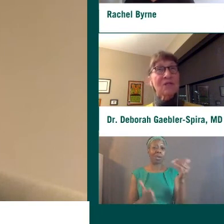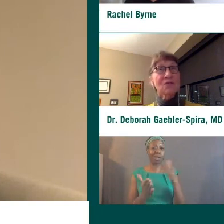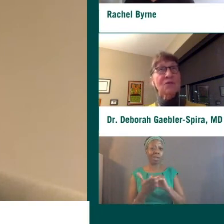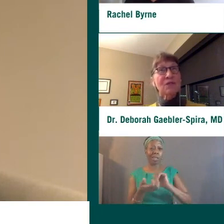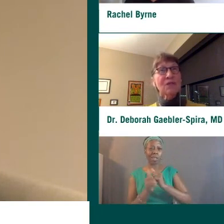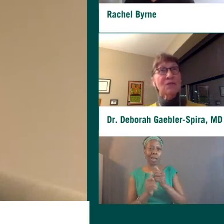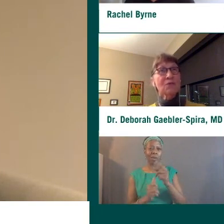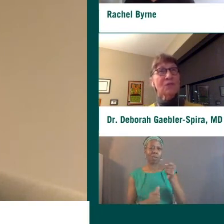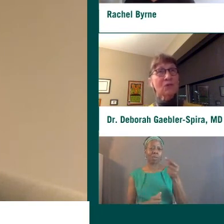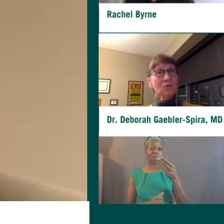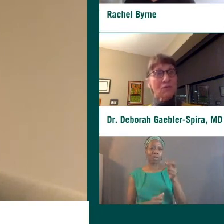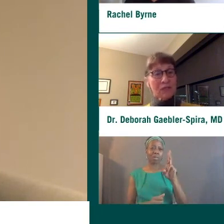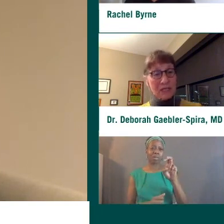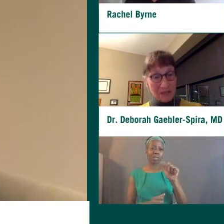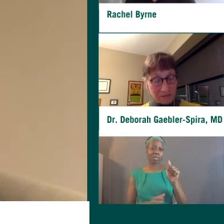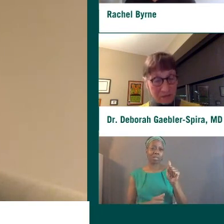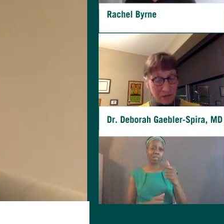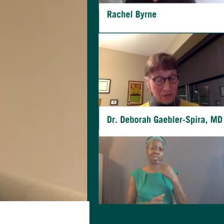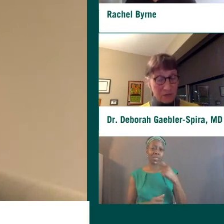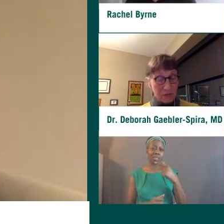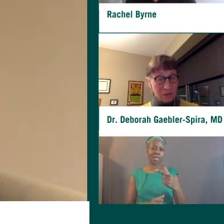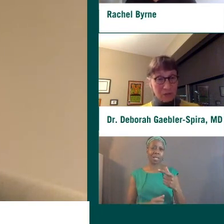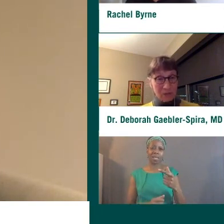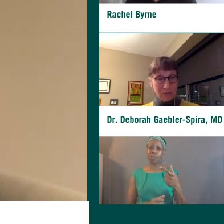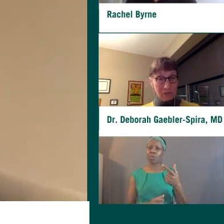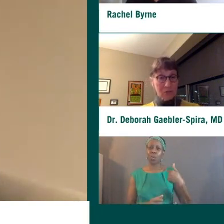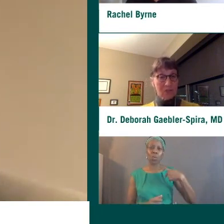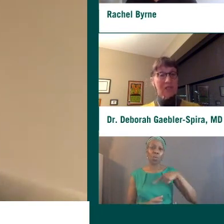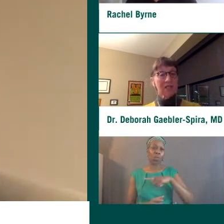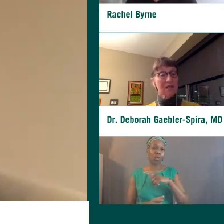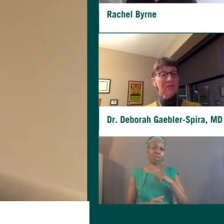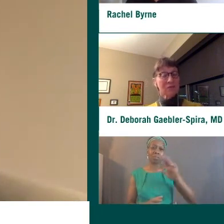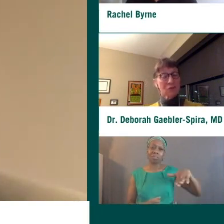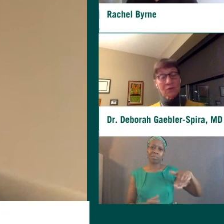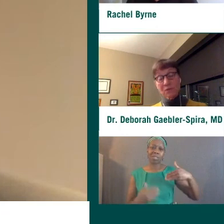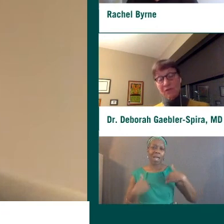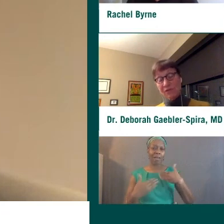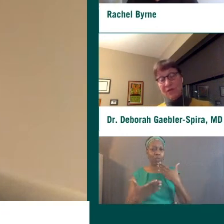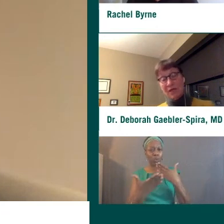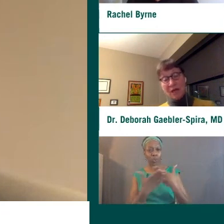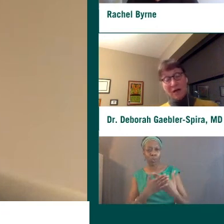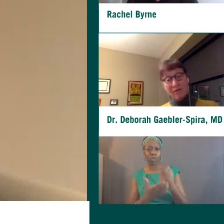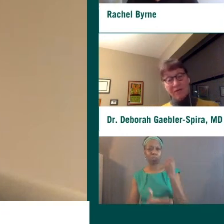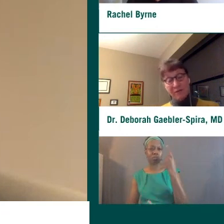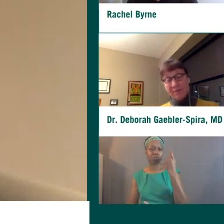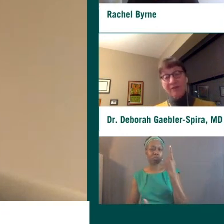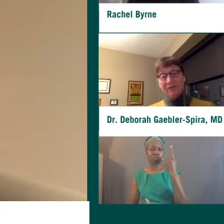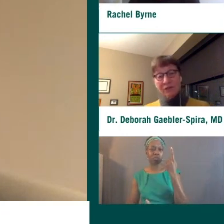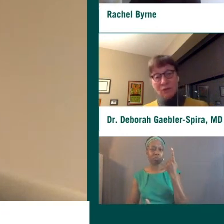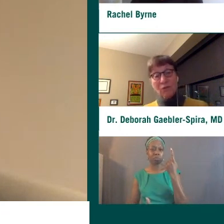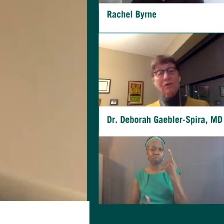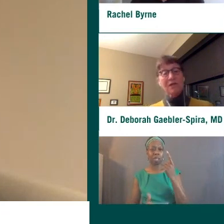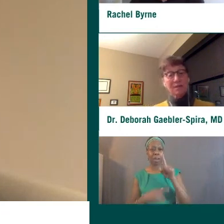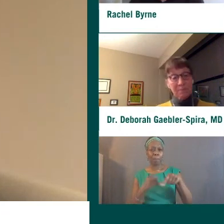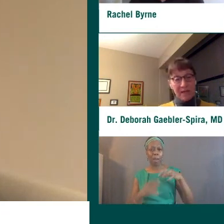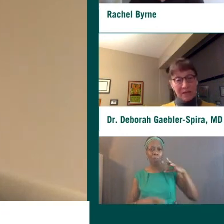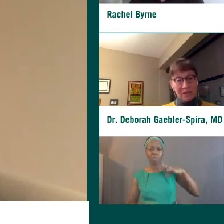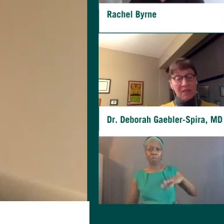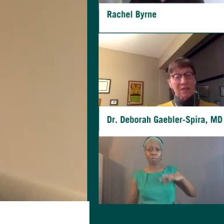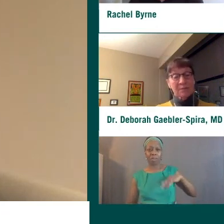These are things that we don't really have a very good understanding of in terms of the benefit or the impact.